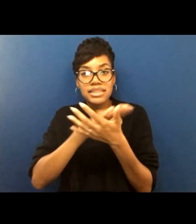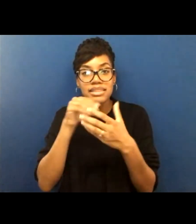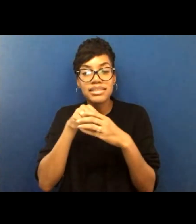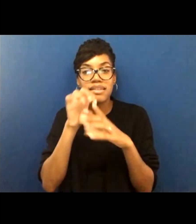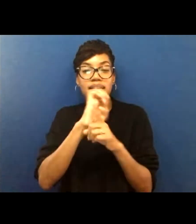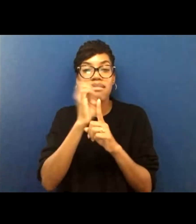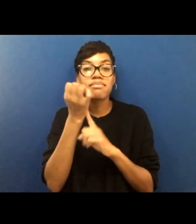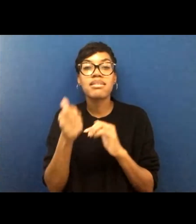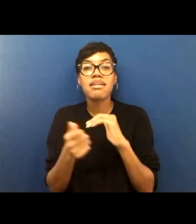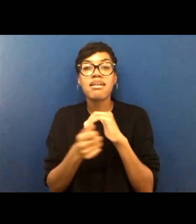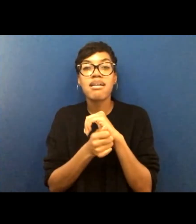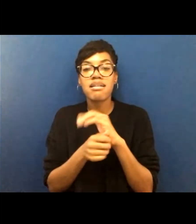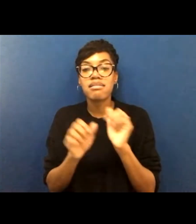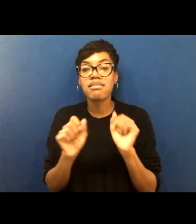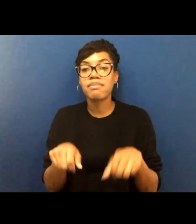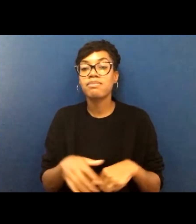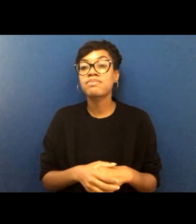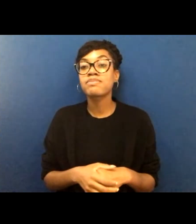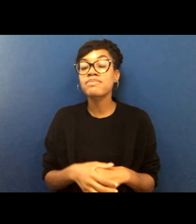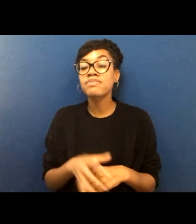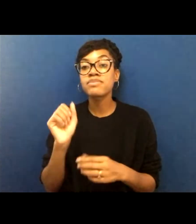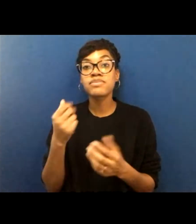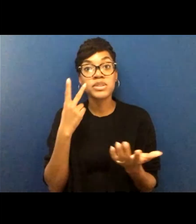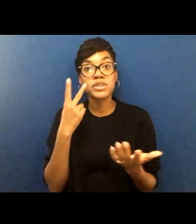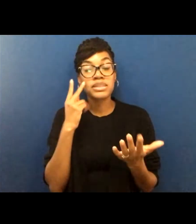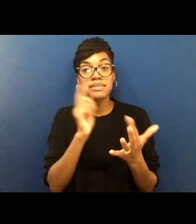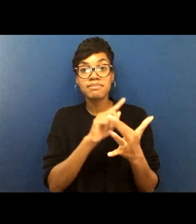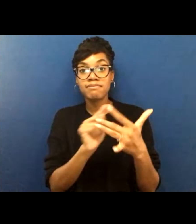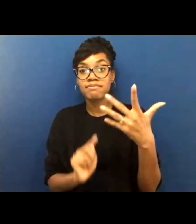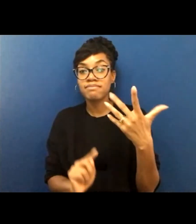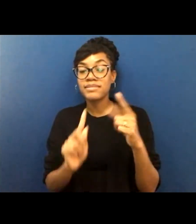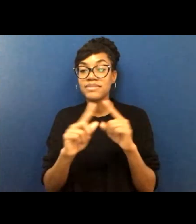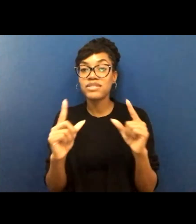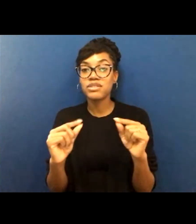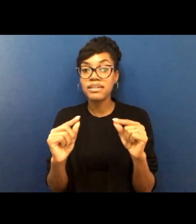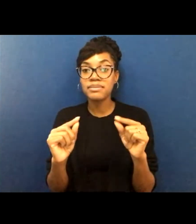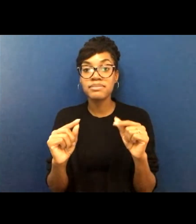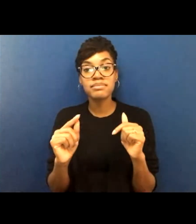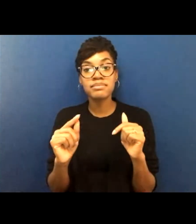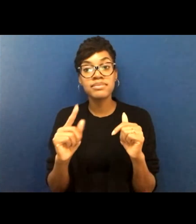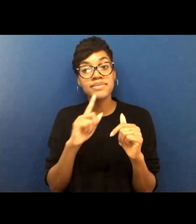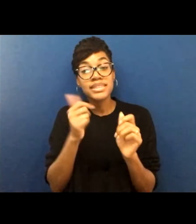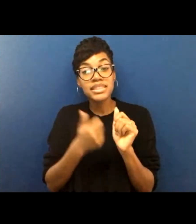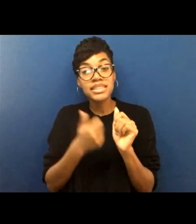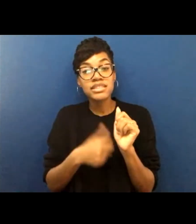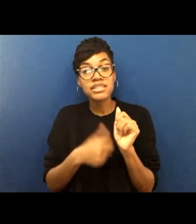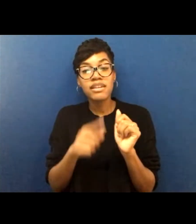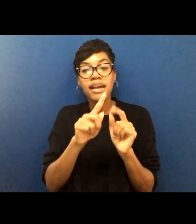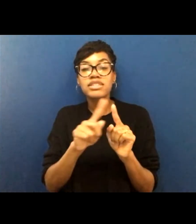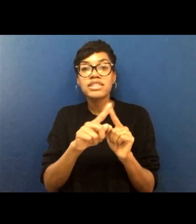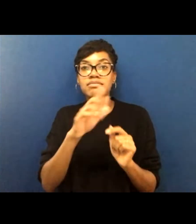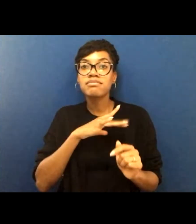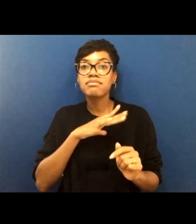So, so far we've looked at crabs that all have, all of the characteristics of a true crab. Let's look at that decorator crab one more time